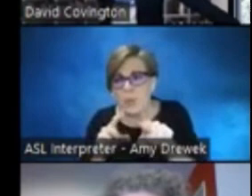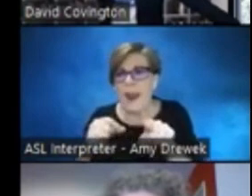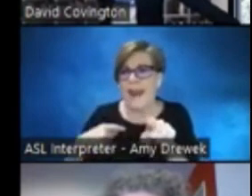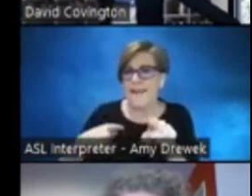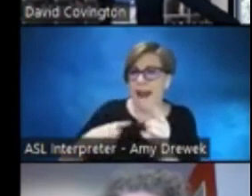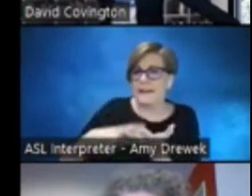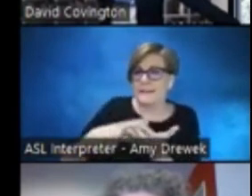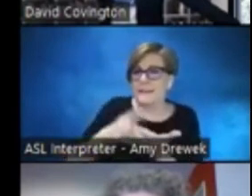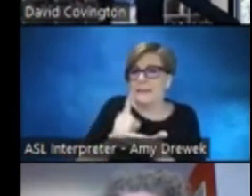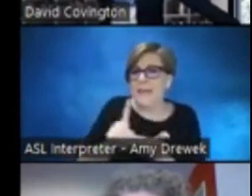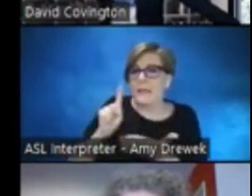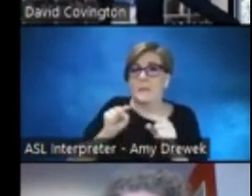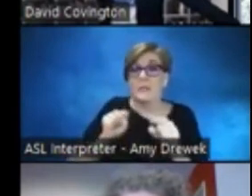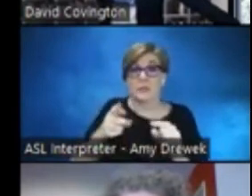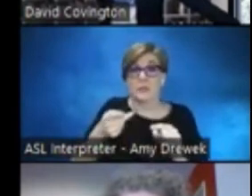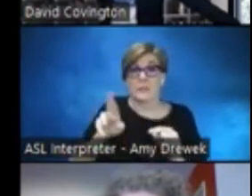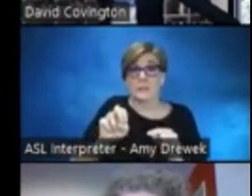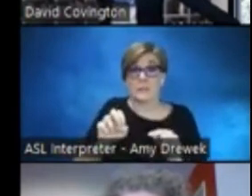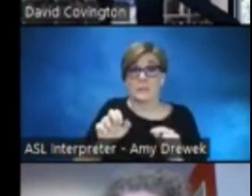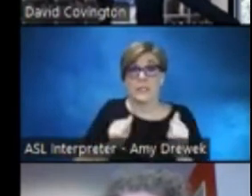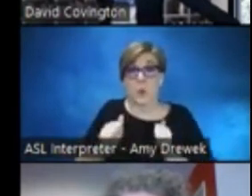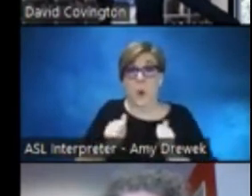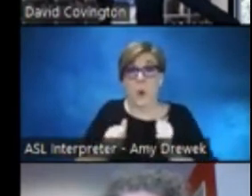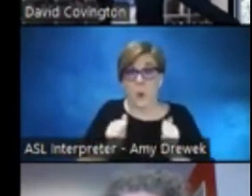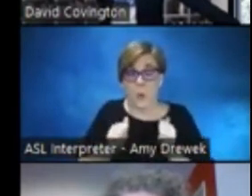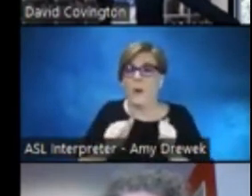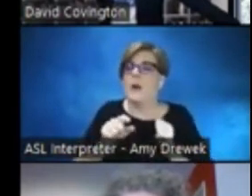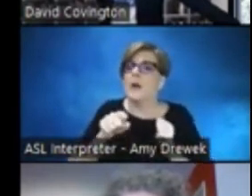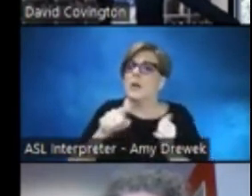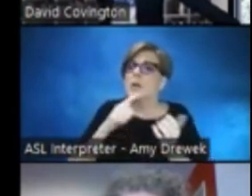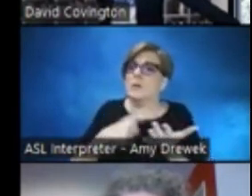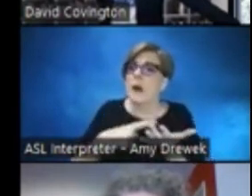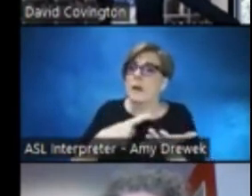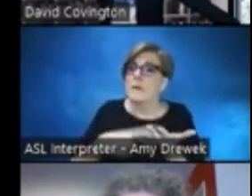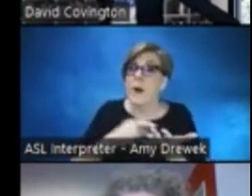PRE-SHOW, YOU WERE TALKING ABOUT WE HAVE DEAF INDIVIDUALS